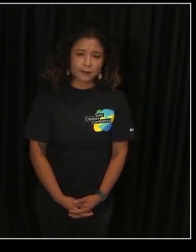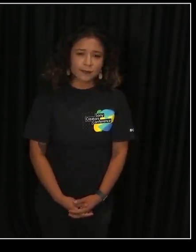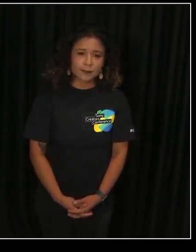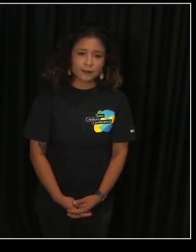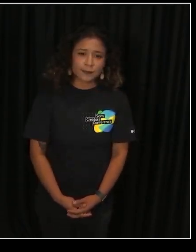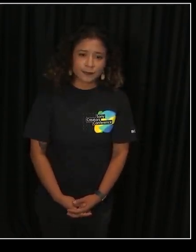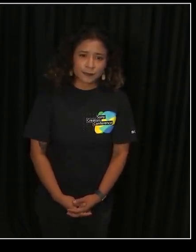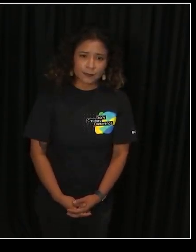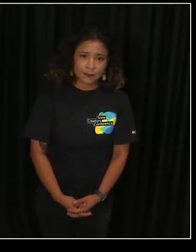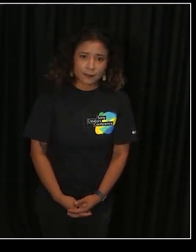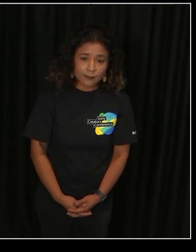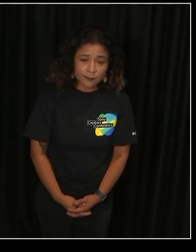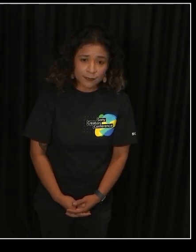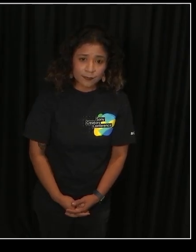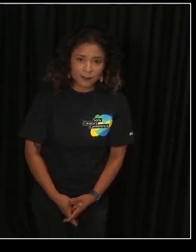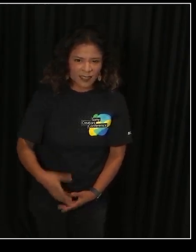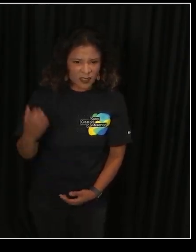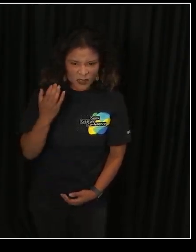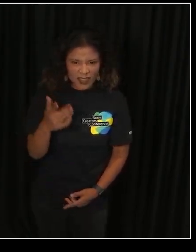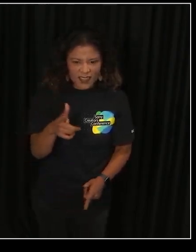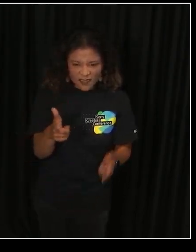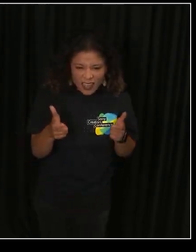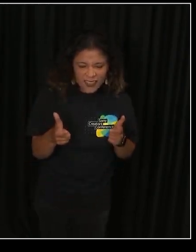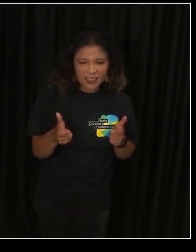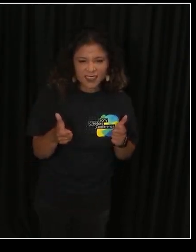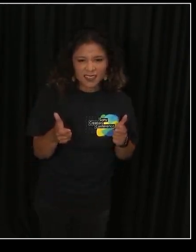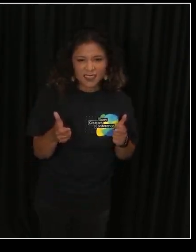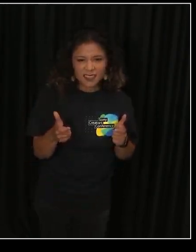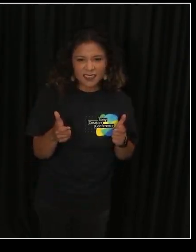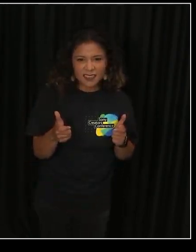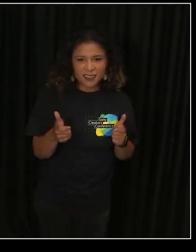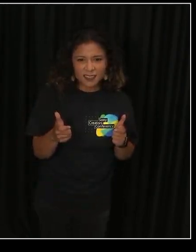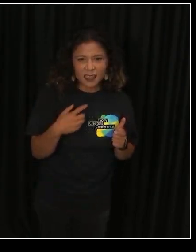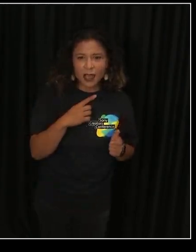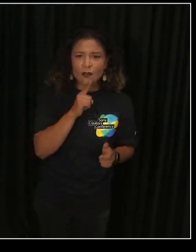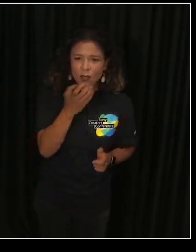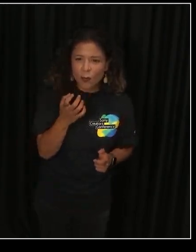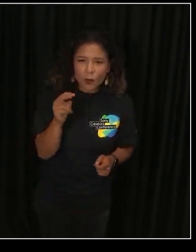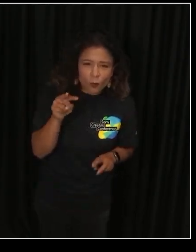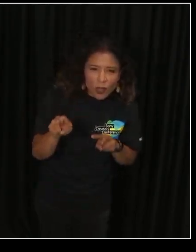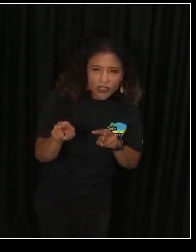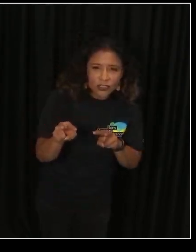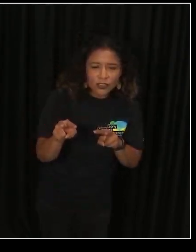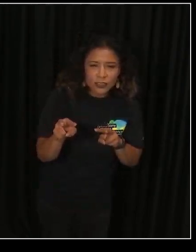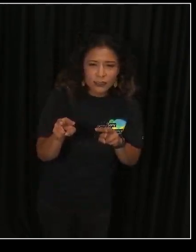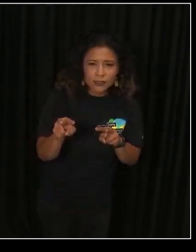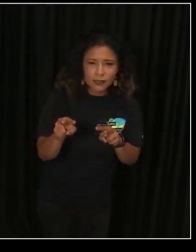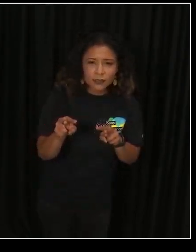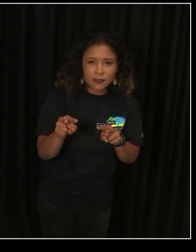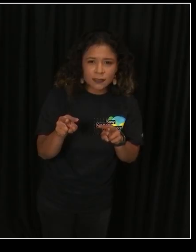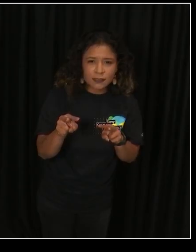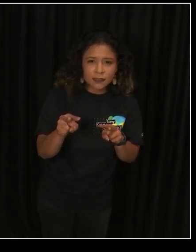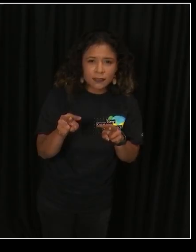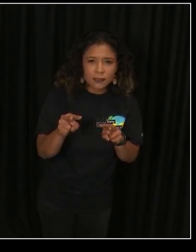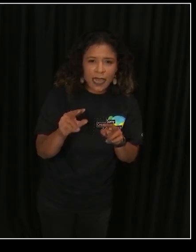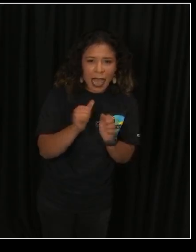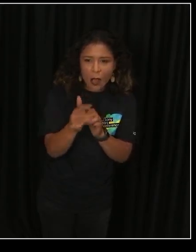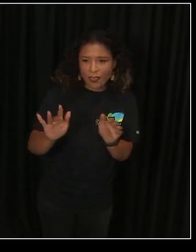Man, that's fast, that's really fast. Like, I really want to watch the onboard as well to see how how like they throttle and you know,